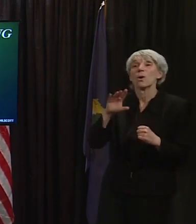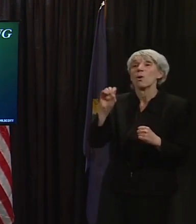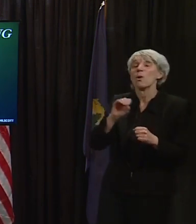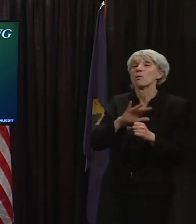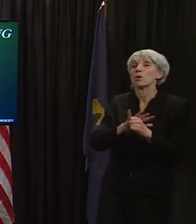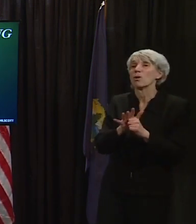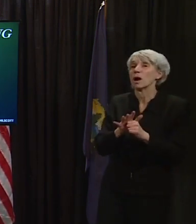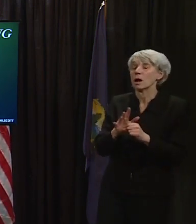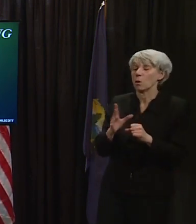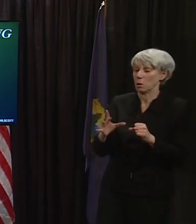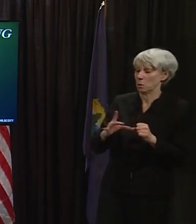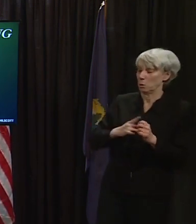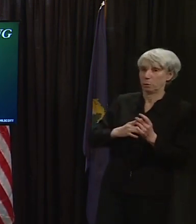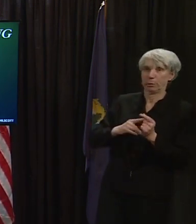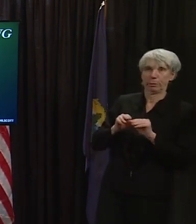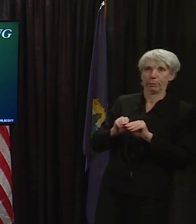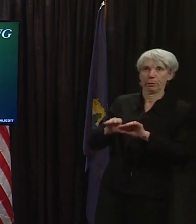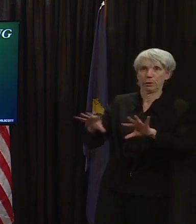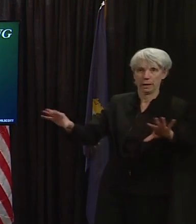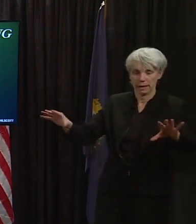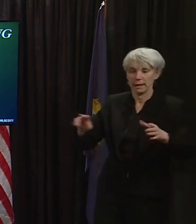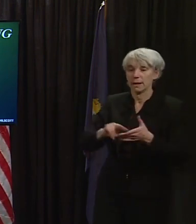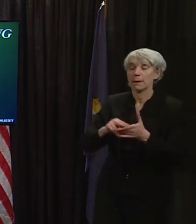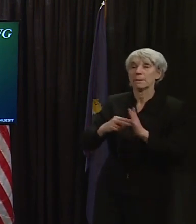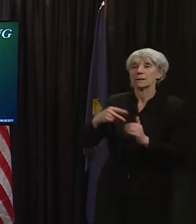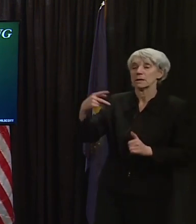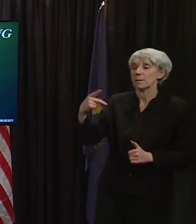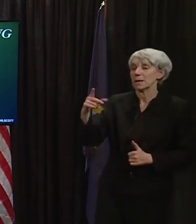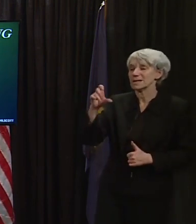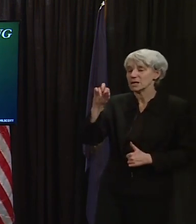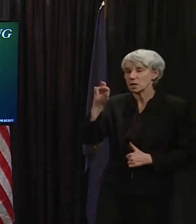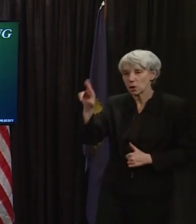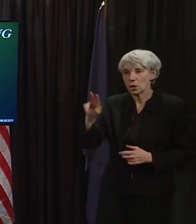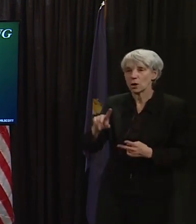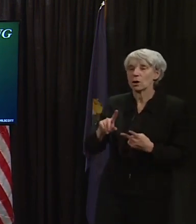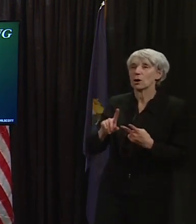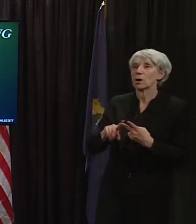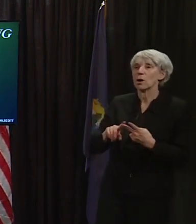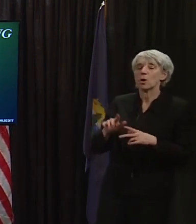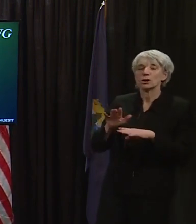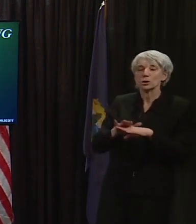surveillance testing and that line lists contact tracing are less